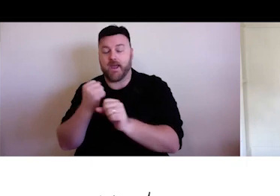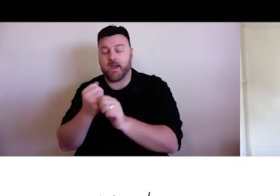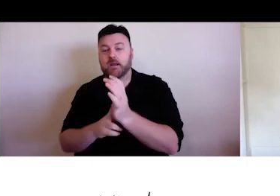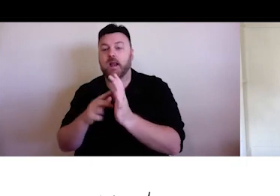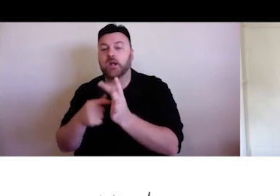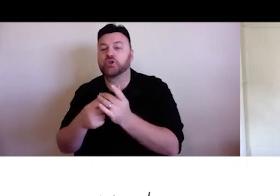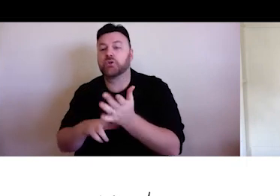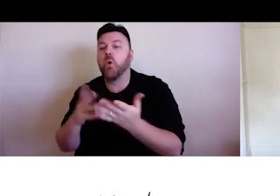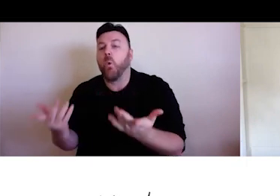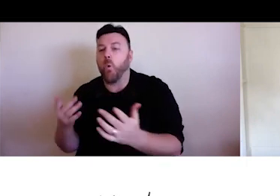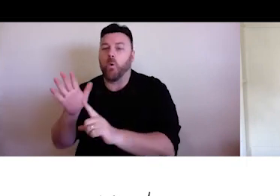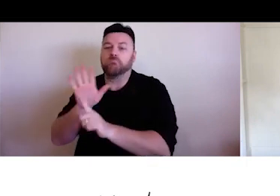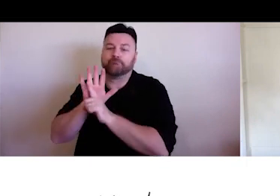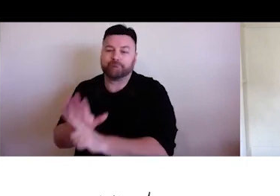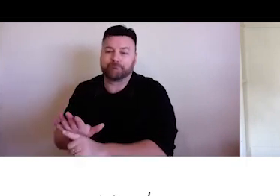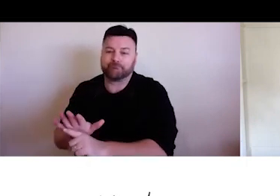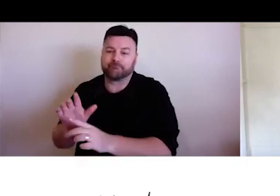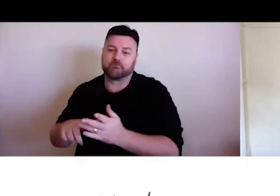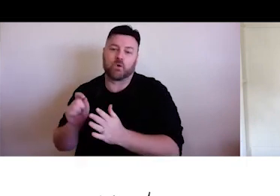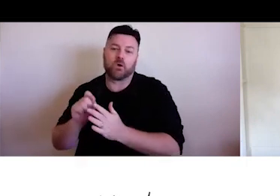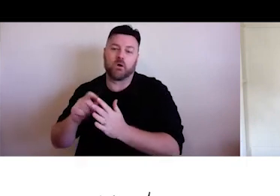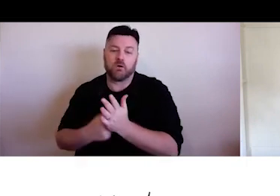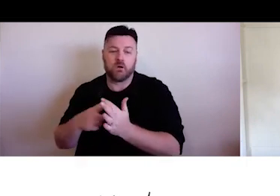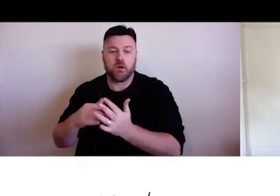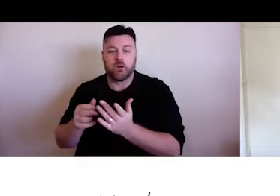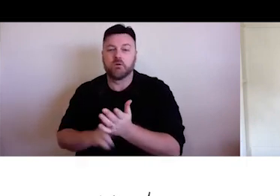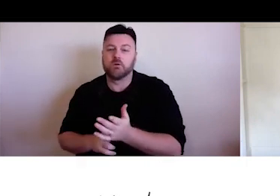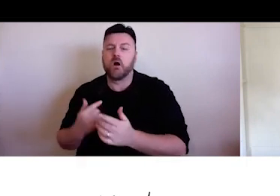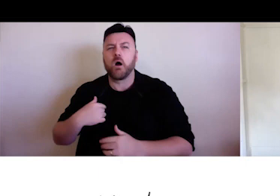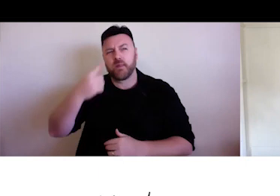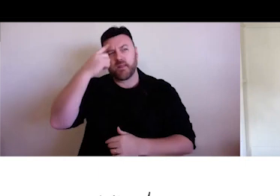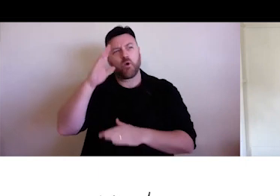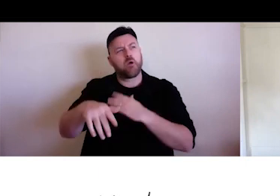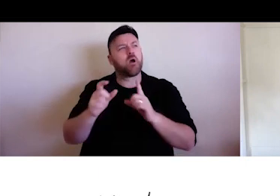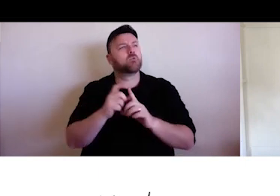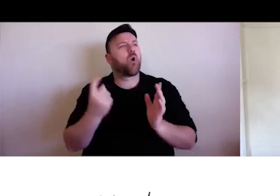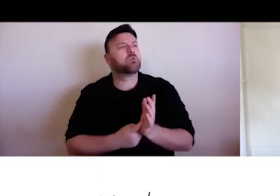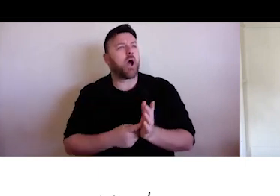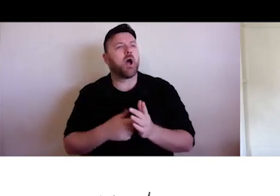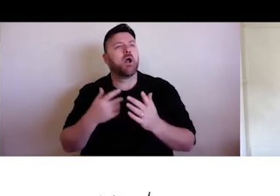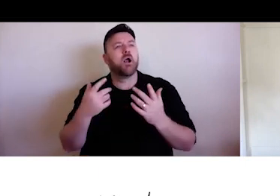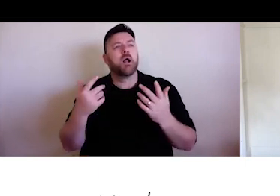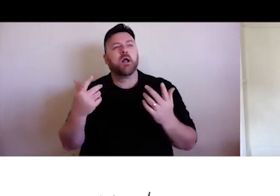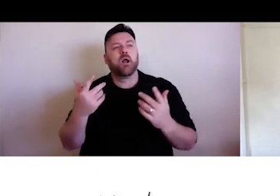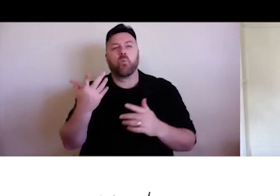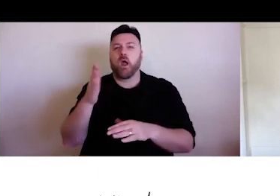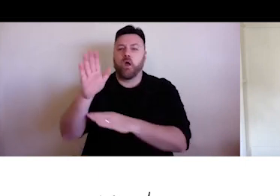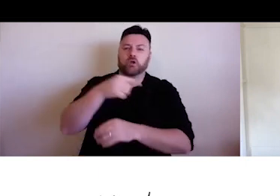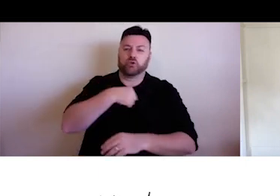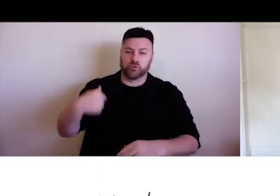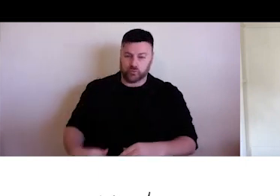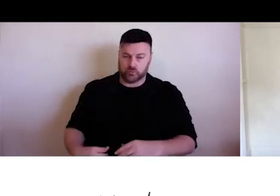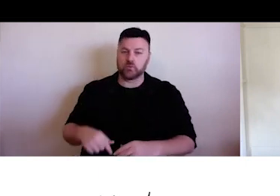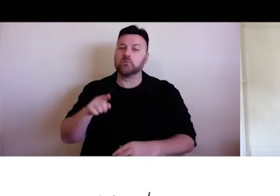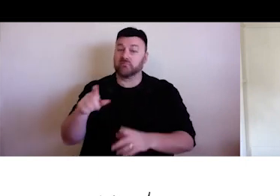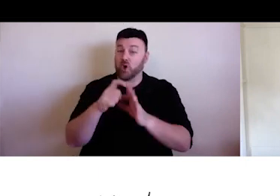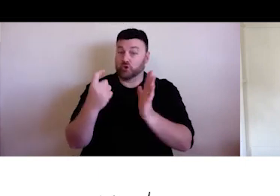doctor Wengliang, a doctor in Wuhan Province in China, he blew the